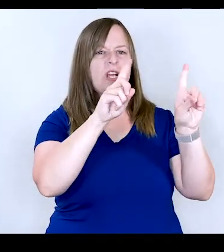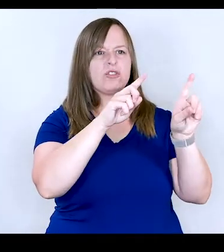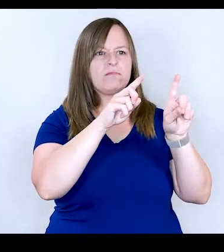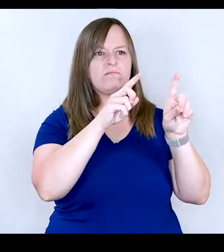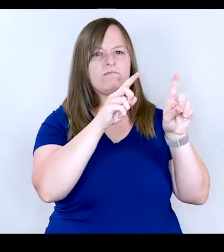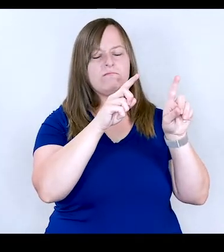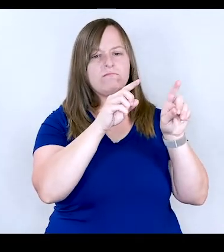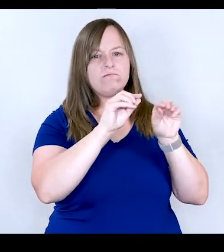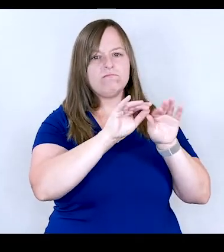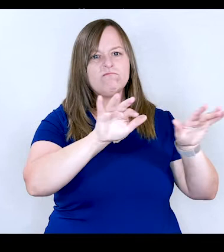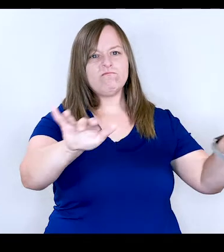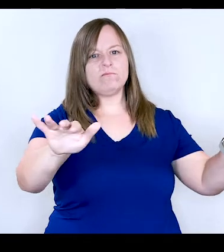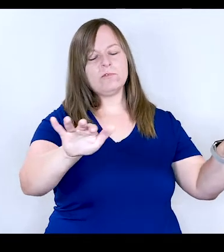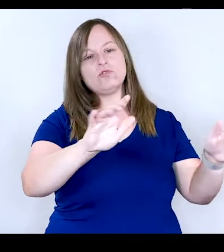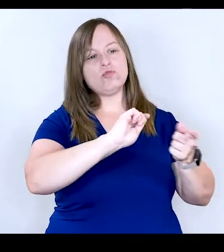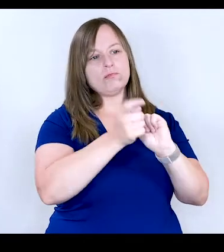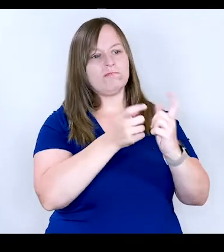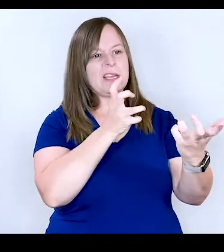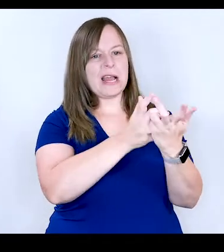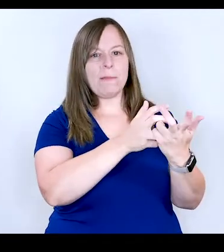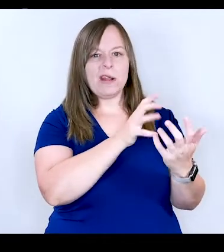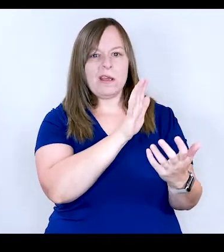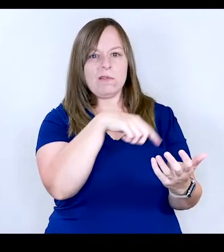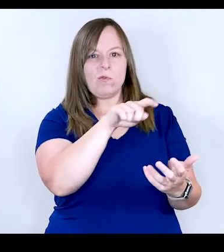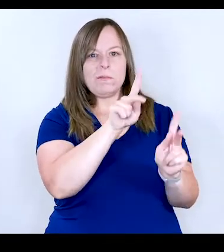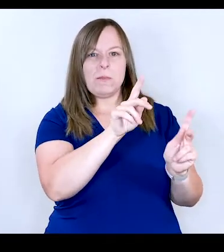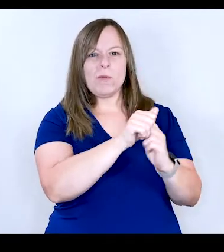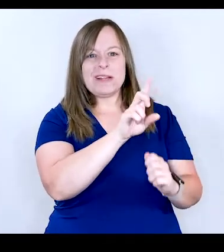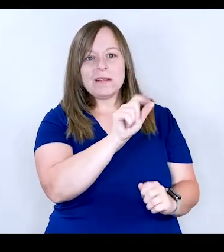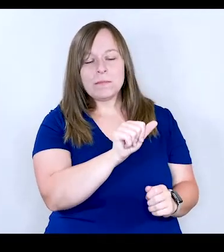for those to accommodate those of us with disabilities and welcome us into